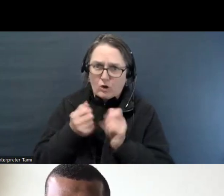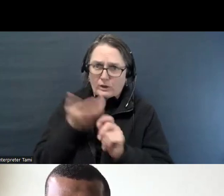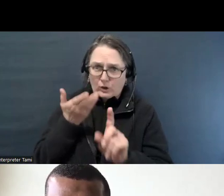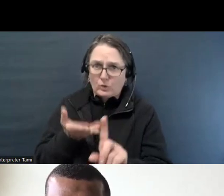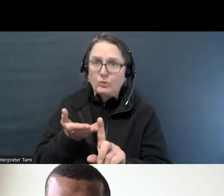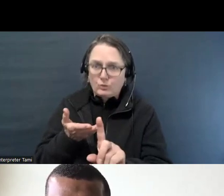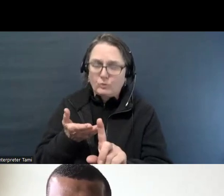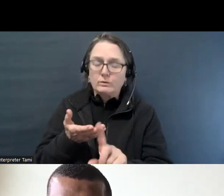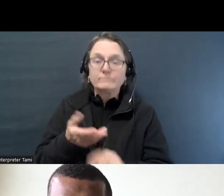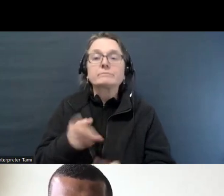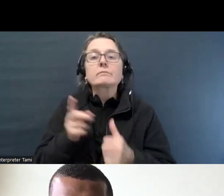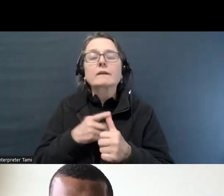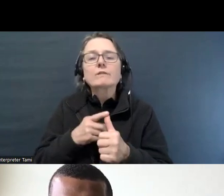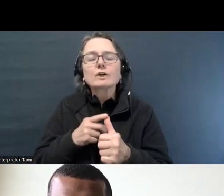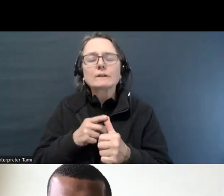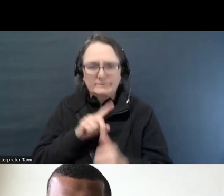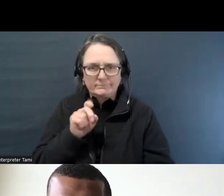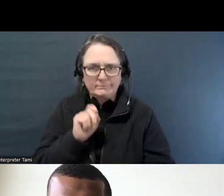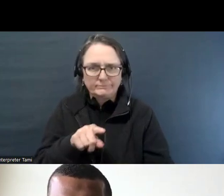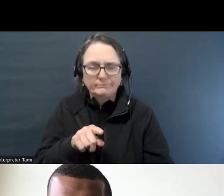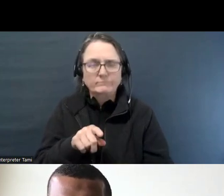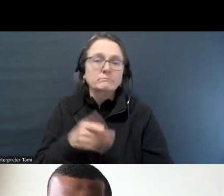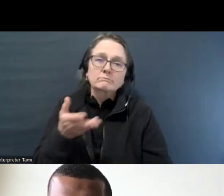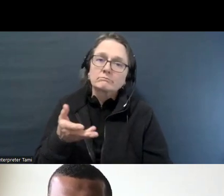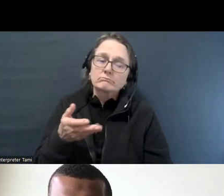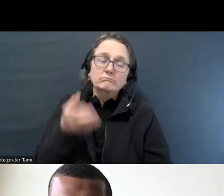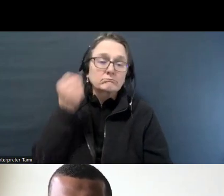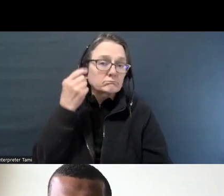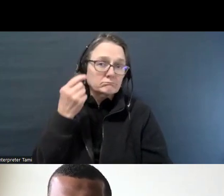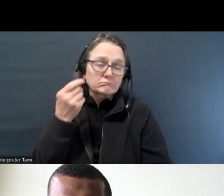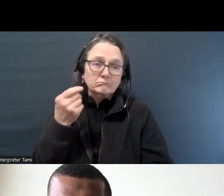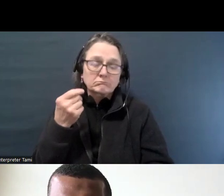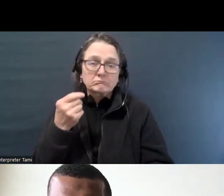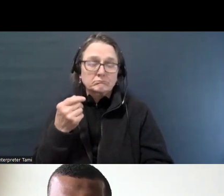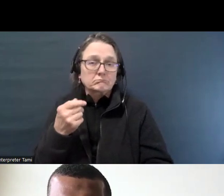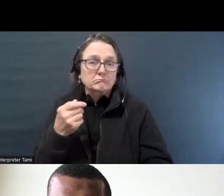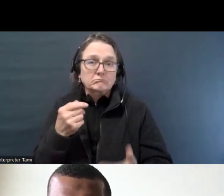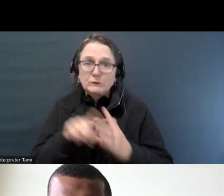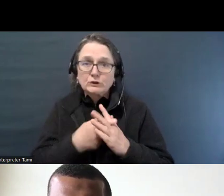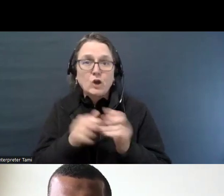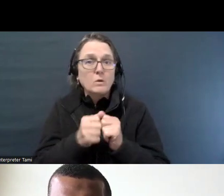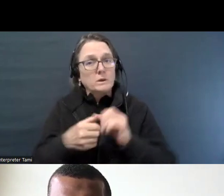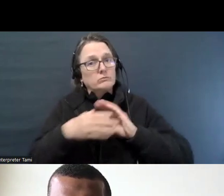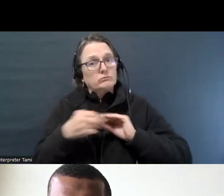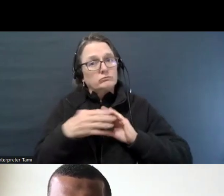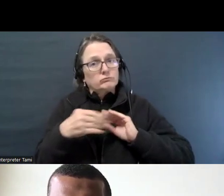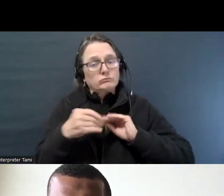First, I'm gonna ask you, feel free to tell us a little bit about yourself, and then I'm wondering if you can walk us through